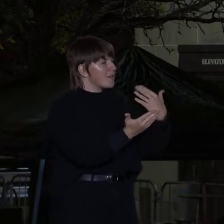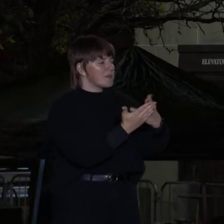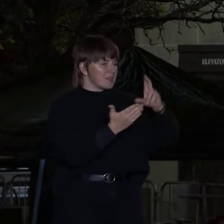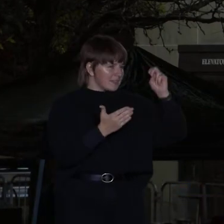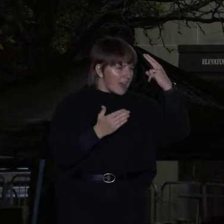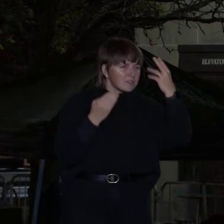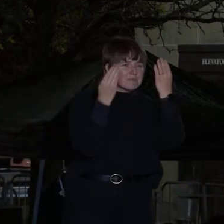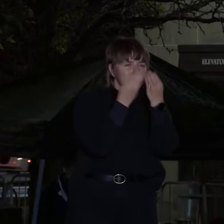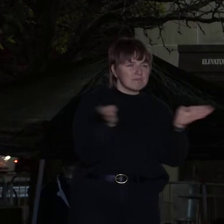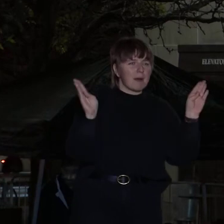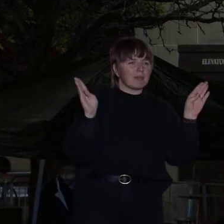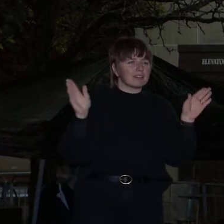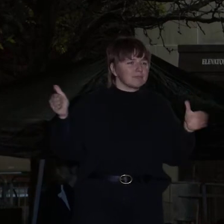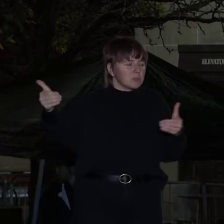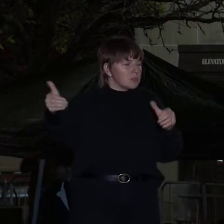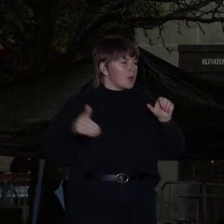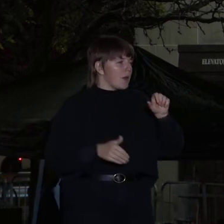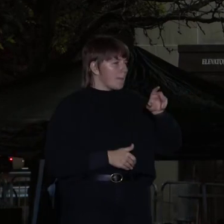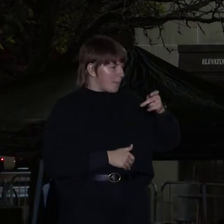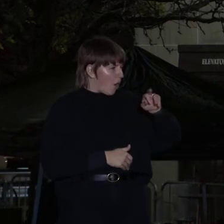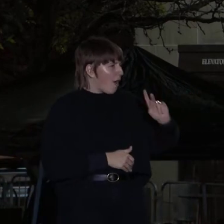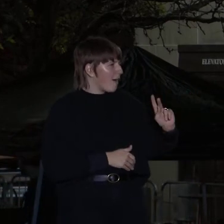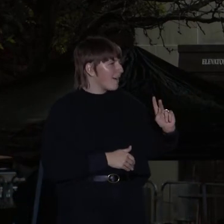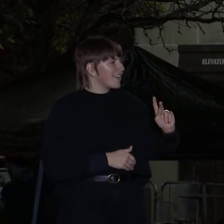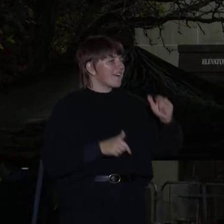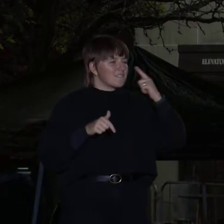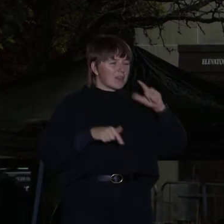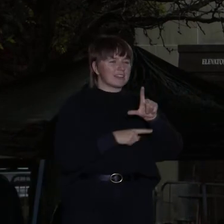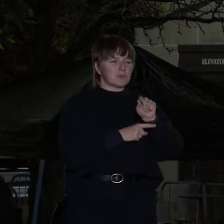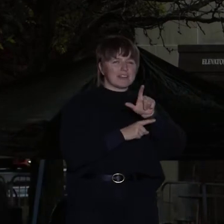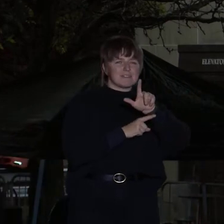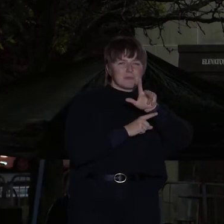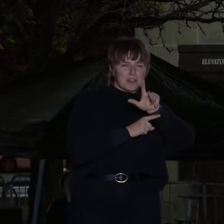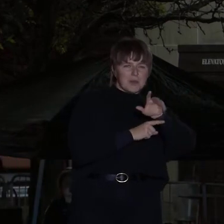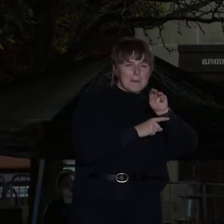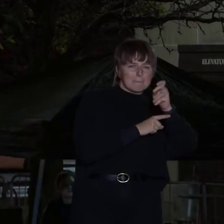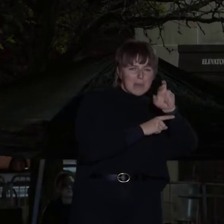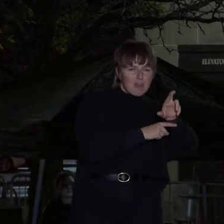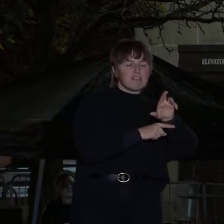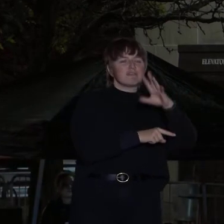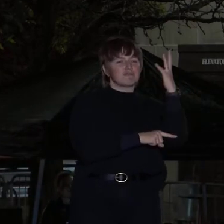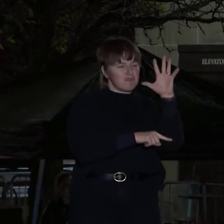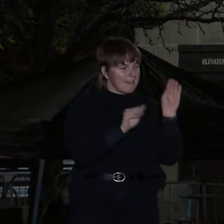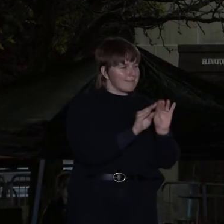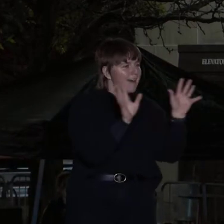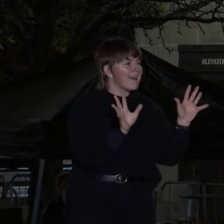WELCOME EVERYONE TO NASHVILLE'S PUBLIC SQUARE FOR THE 2023